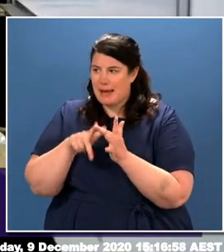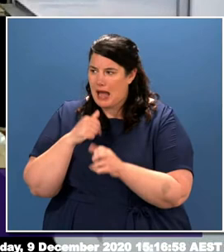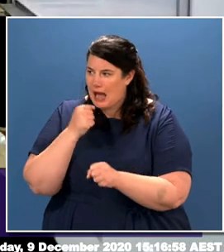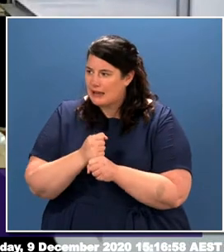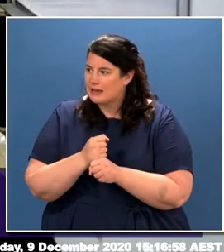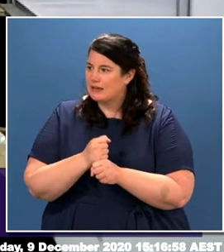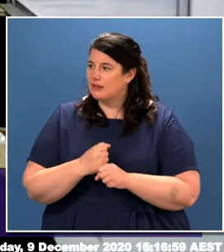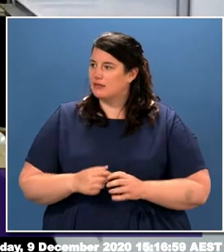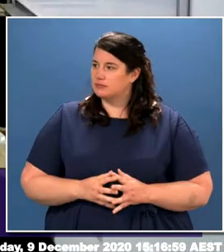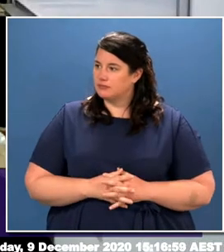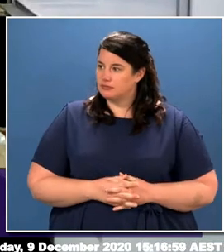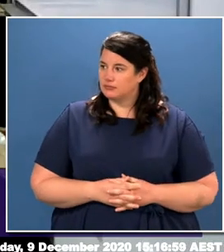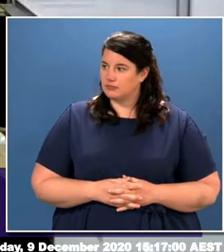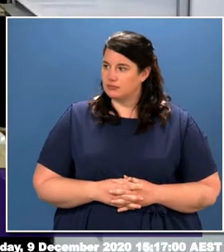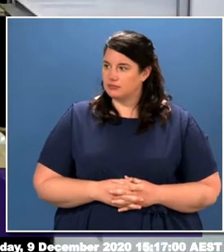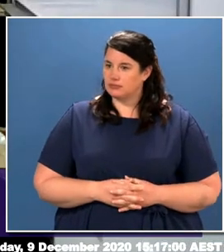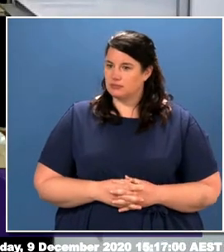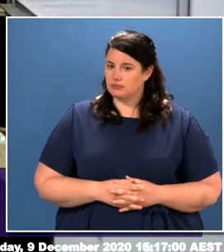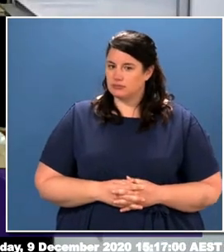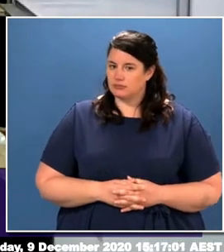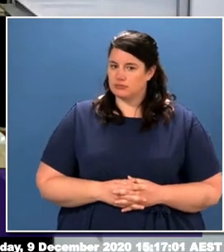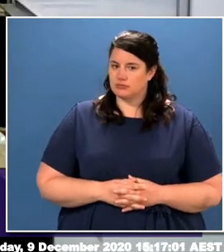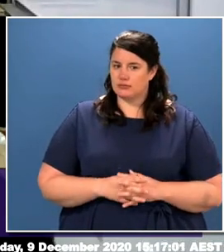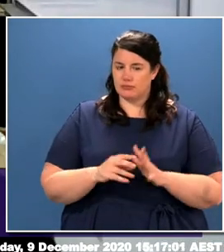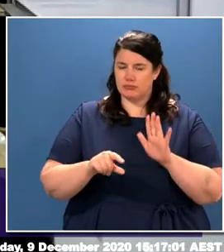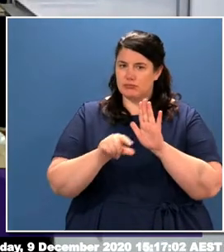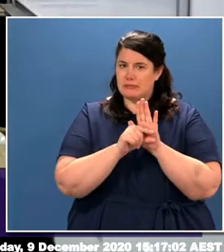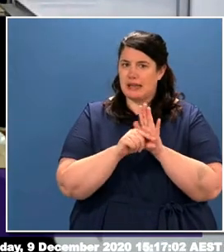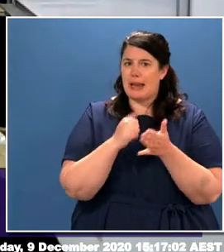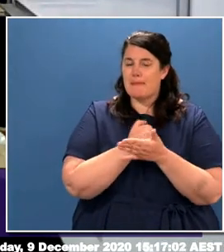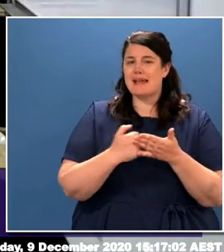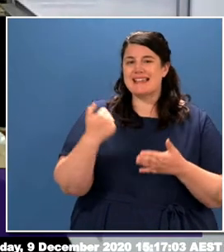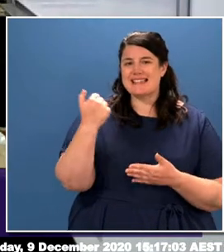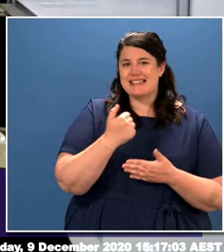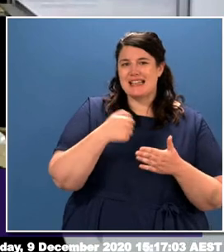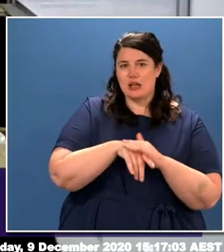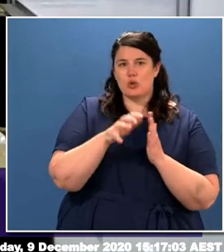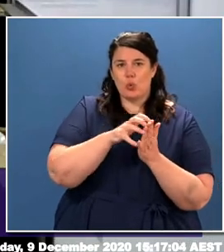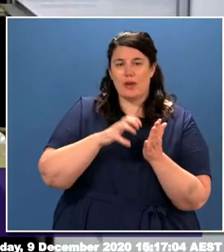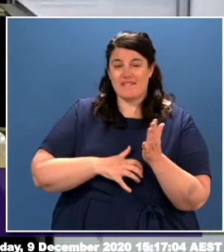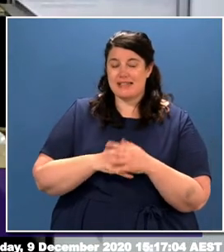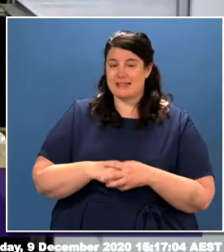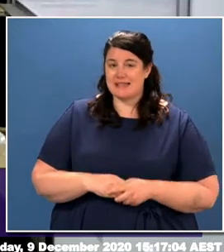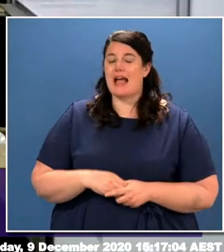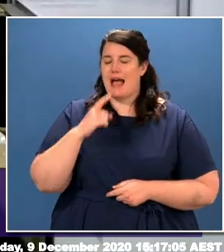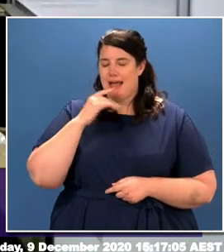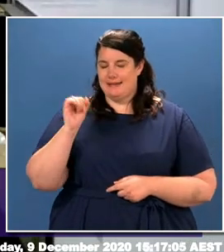What point is that, sorry, what number? Paragraph 16 of your outline of evidence. Yes, correct. COMMISSIONER ATKINSON: Thank you.